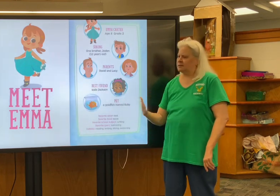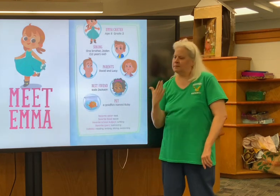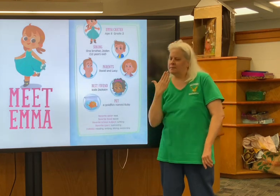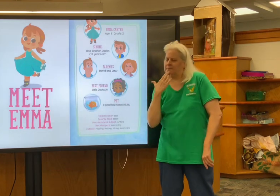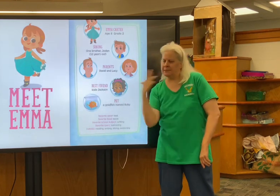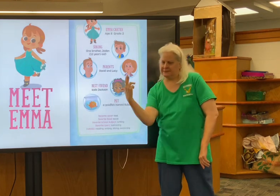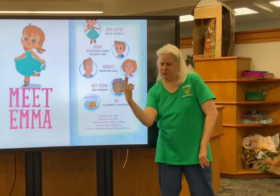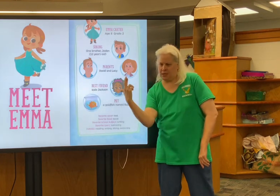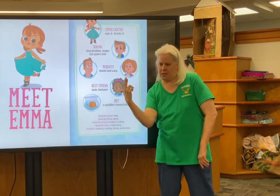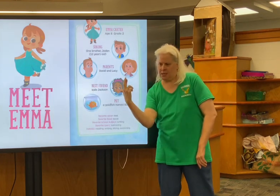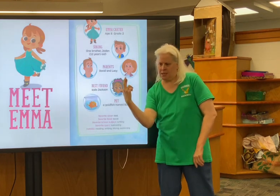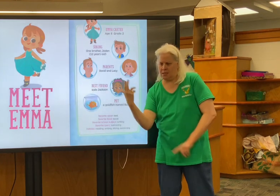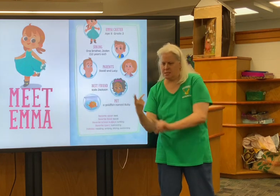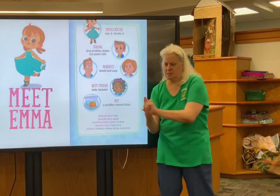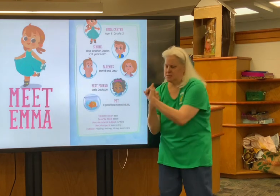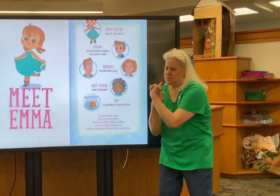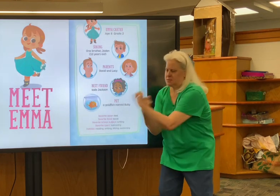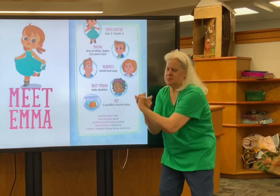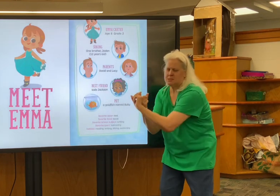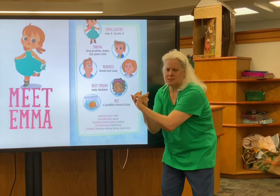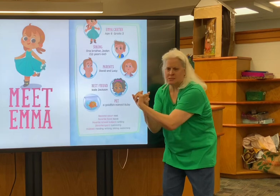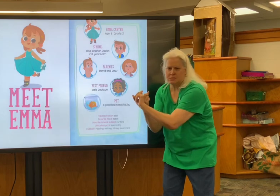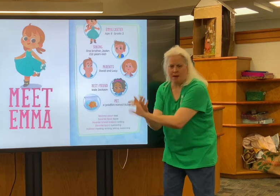Next we have Emma's best friend,